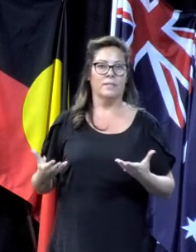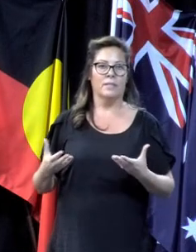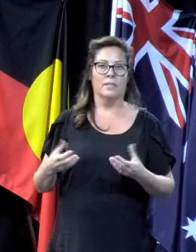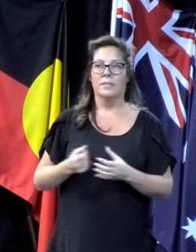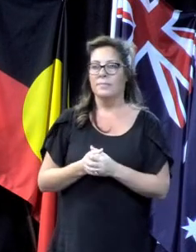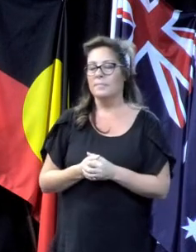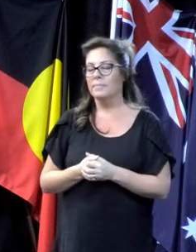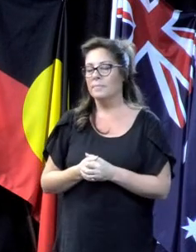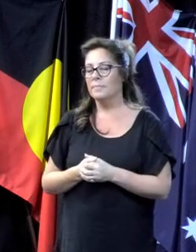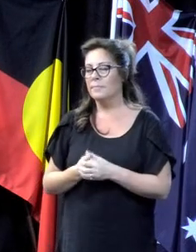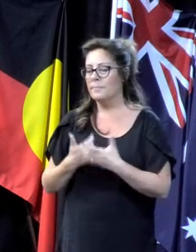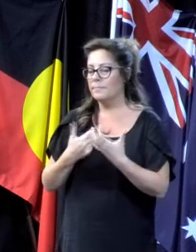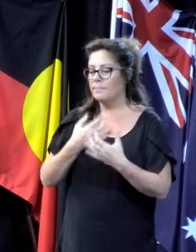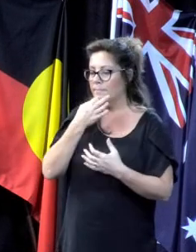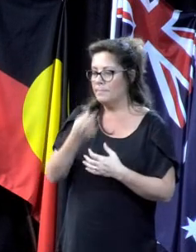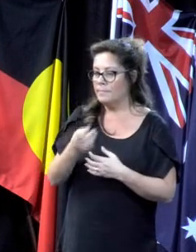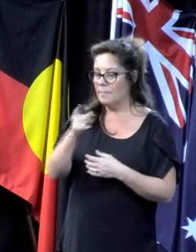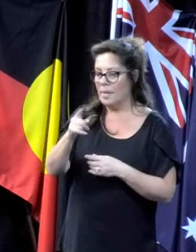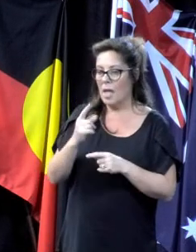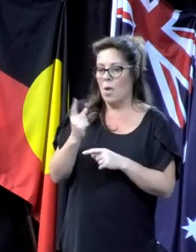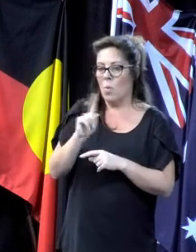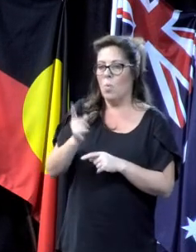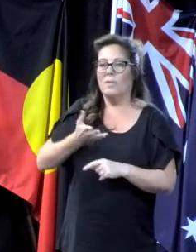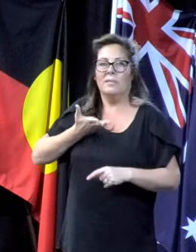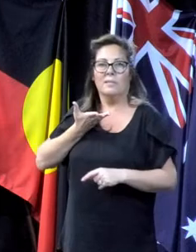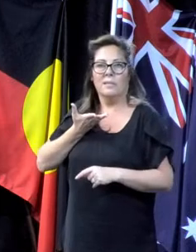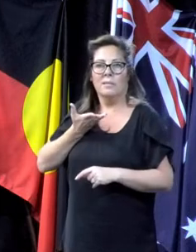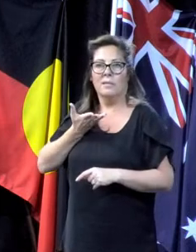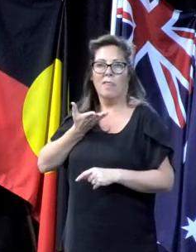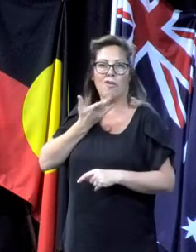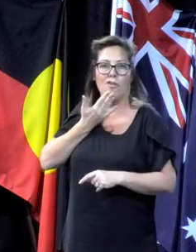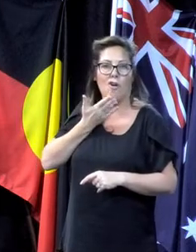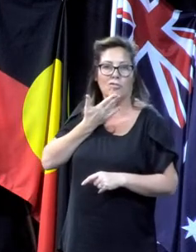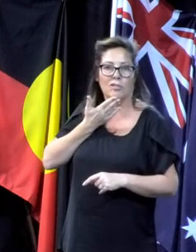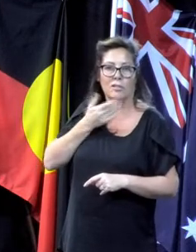the cost of keeping open a juvenile detention facility